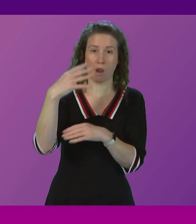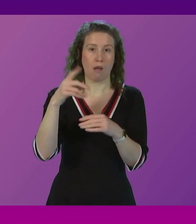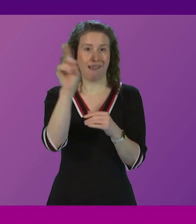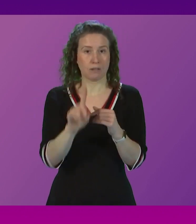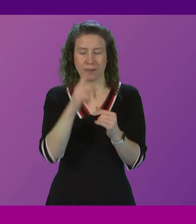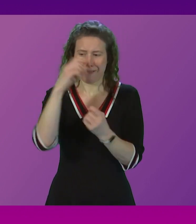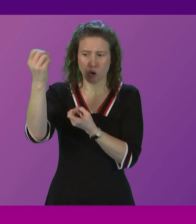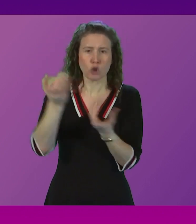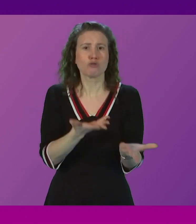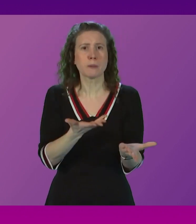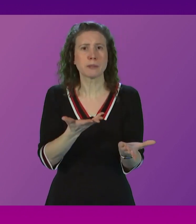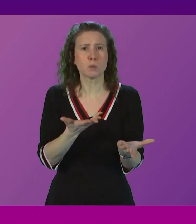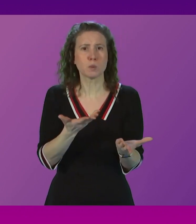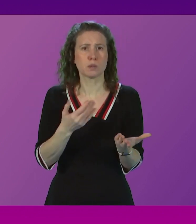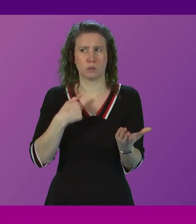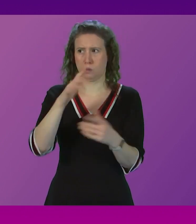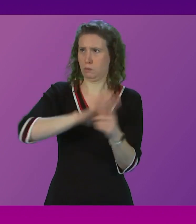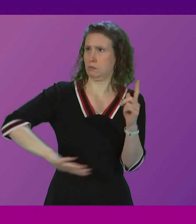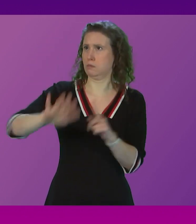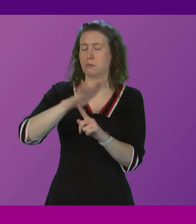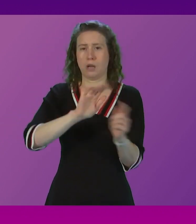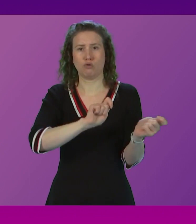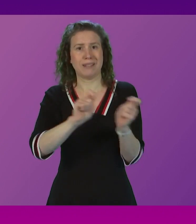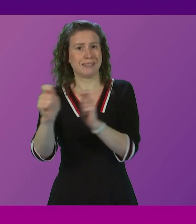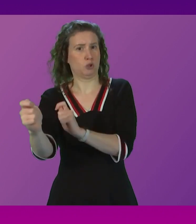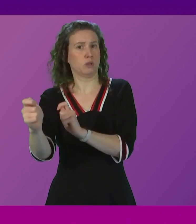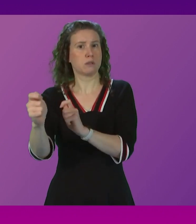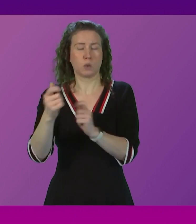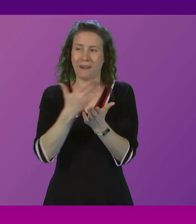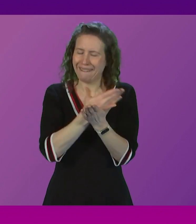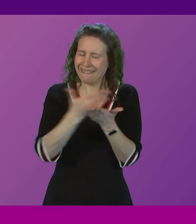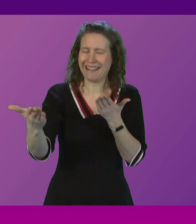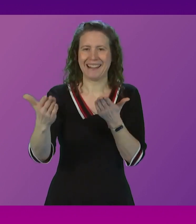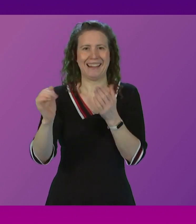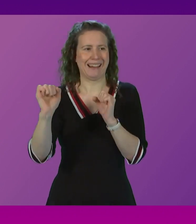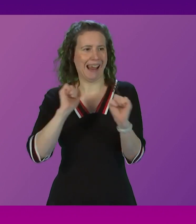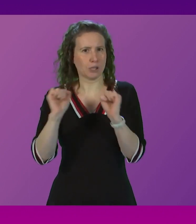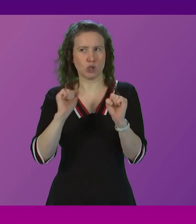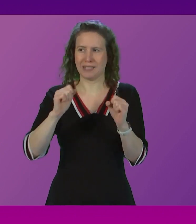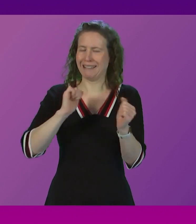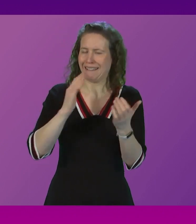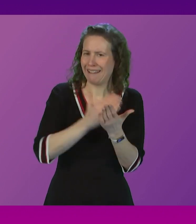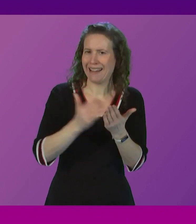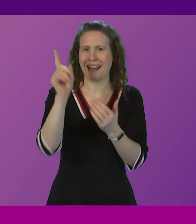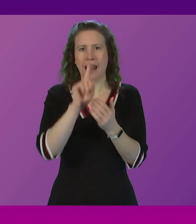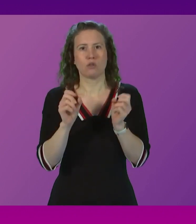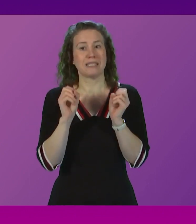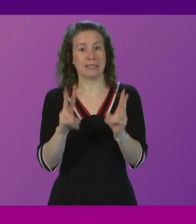contribute to our transition to a clean system of electricity generation,